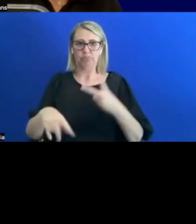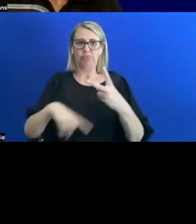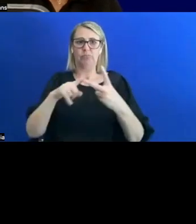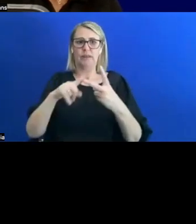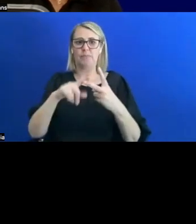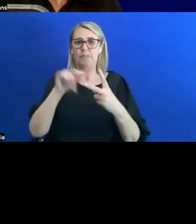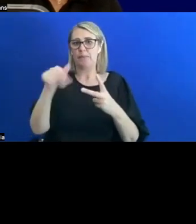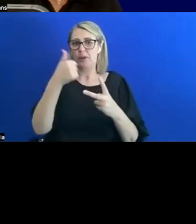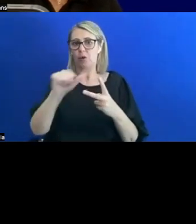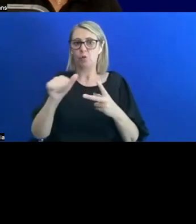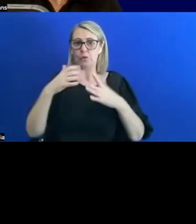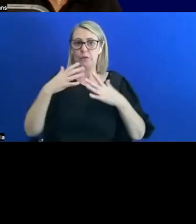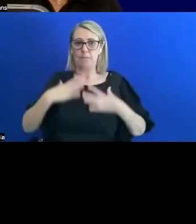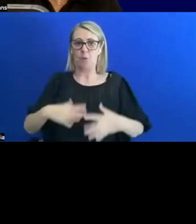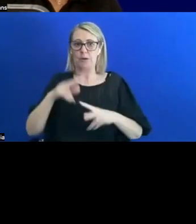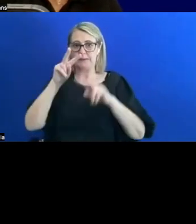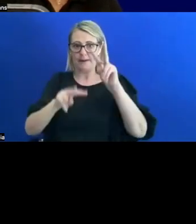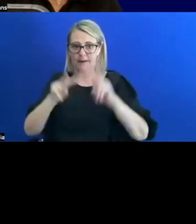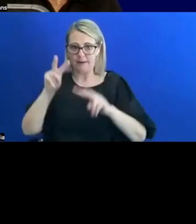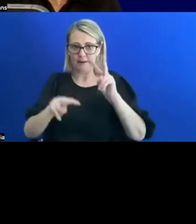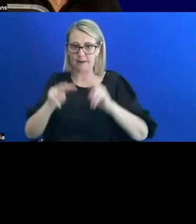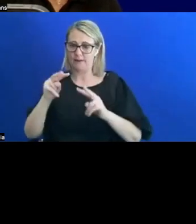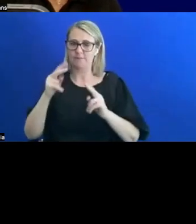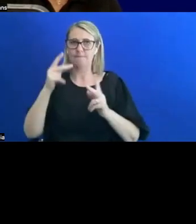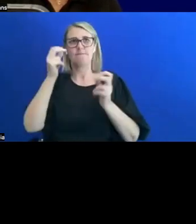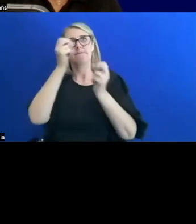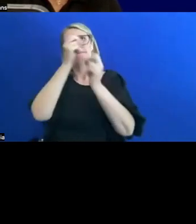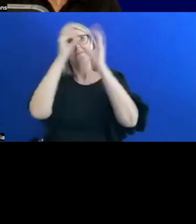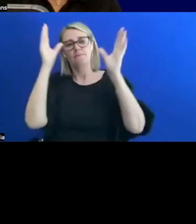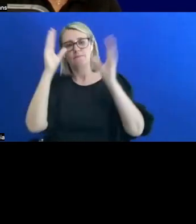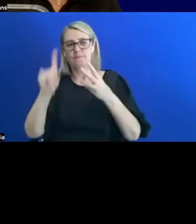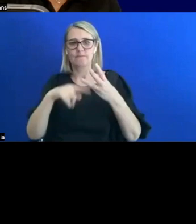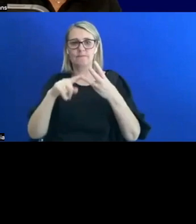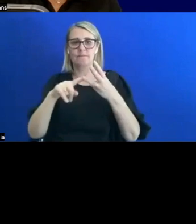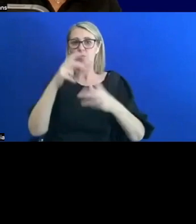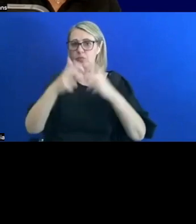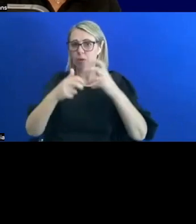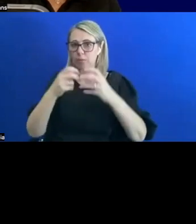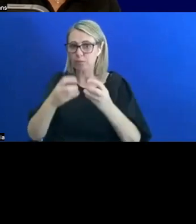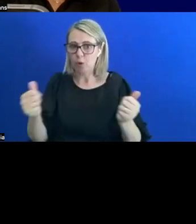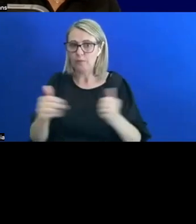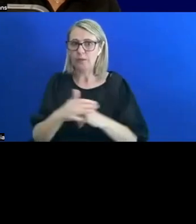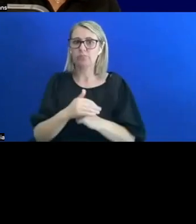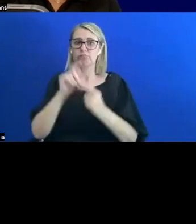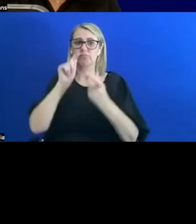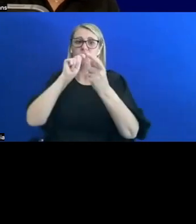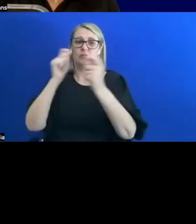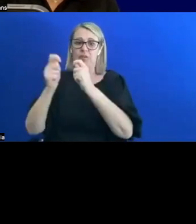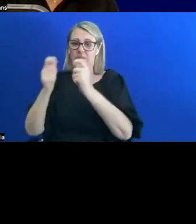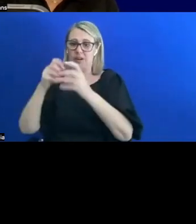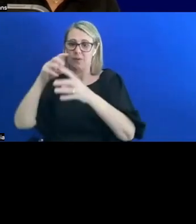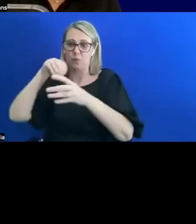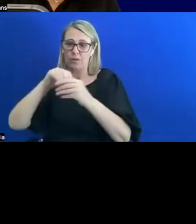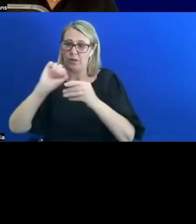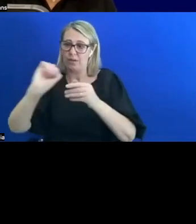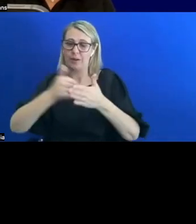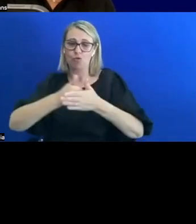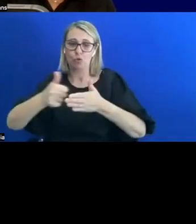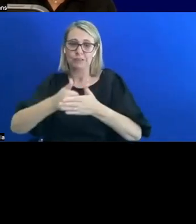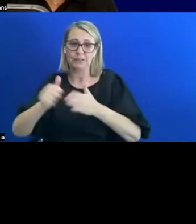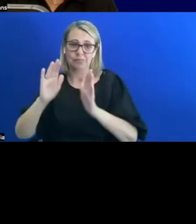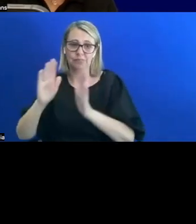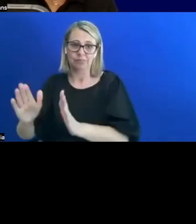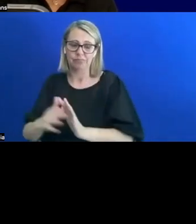scanning, visualisations, problem solving, adaptions within the routine, heavy work.